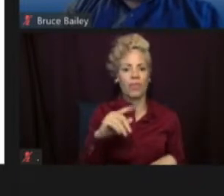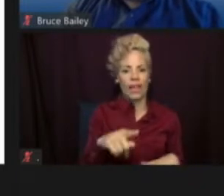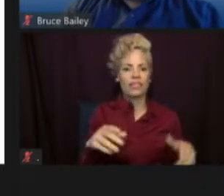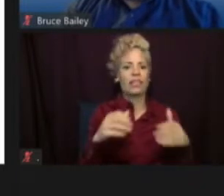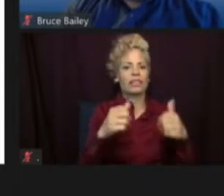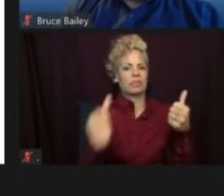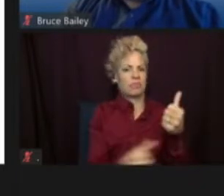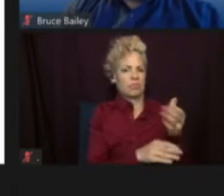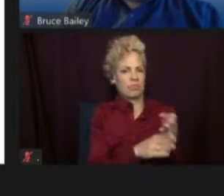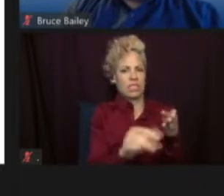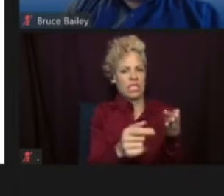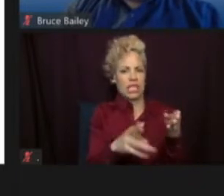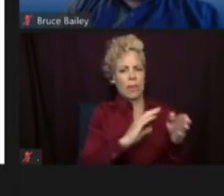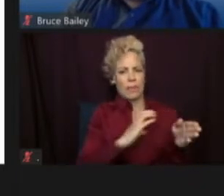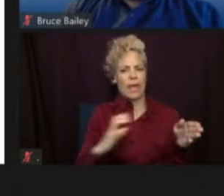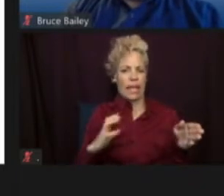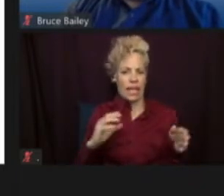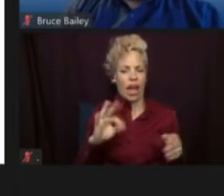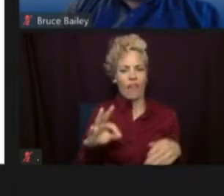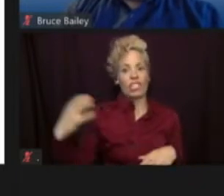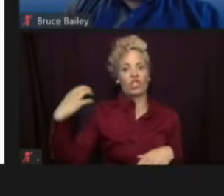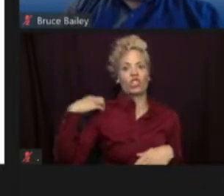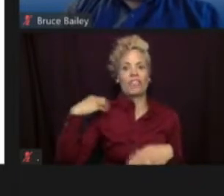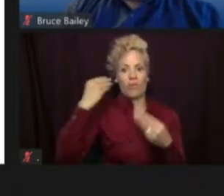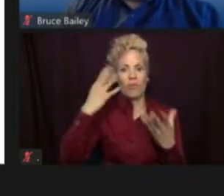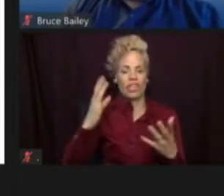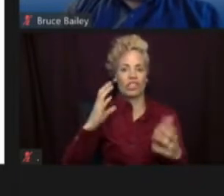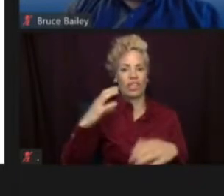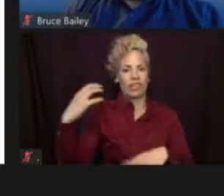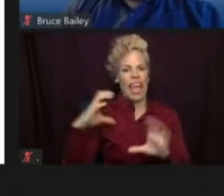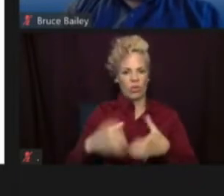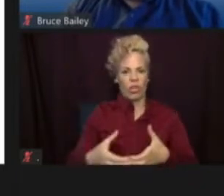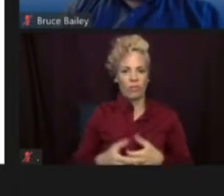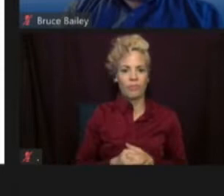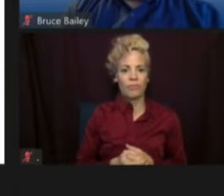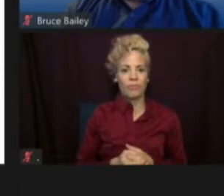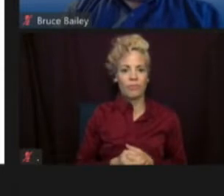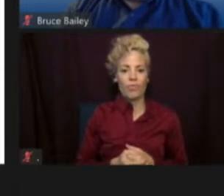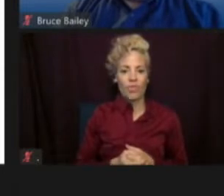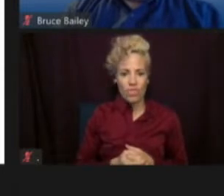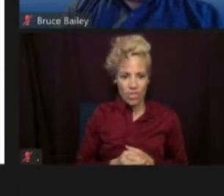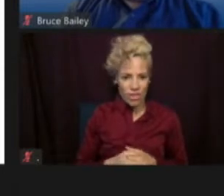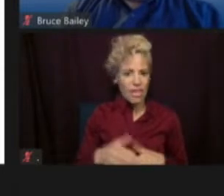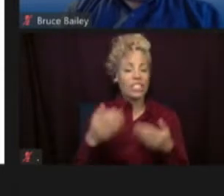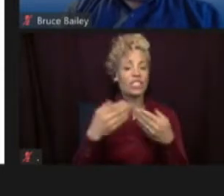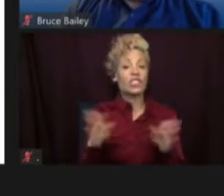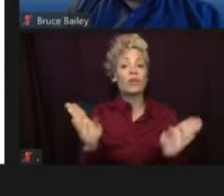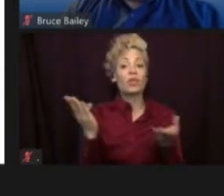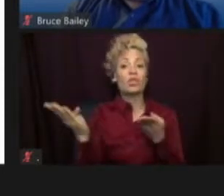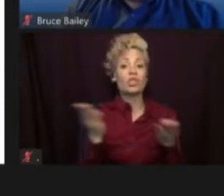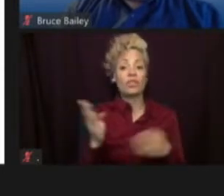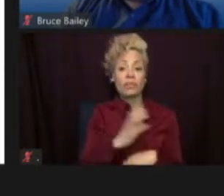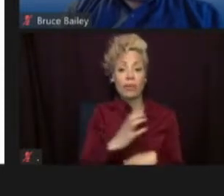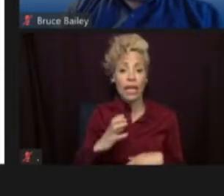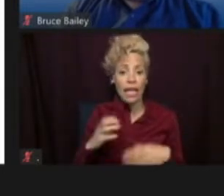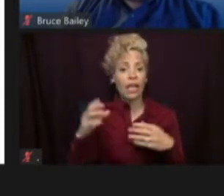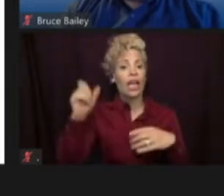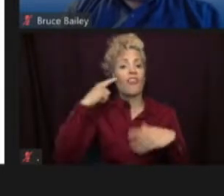The leadership team on that subcommittee, as well as the general services administration government-wide IT accessibility program,